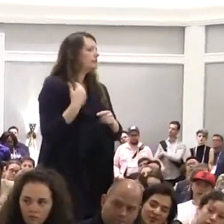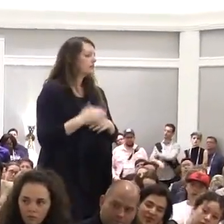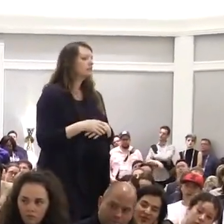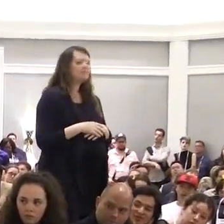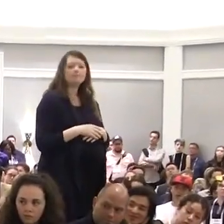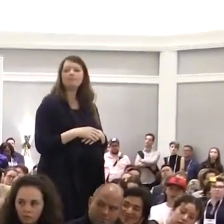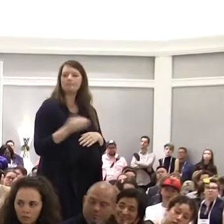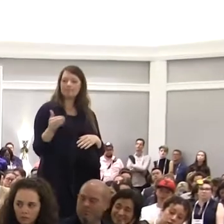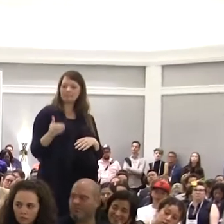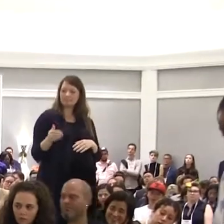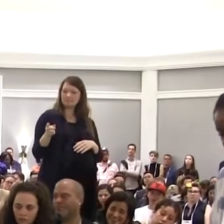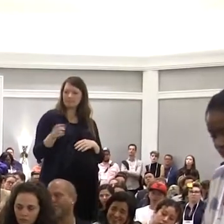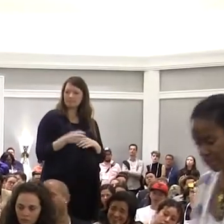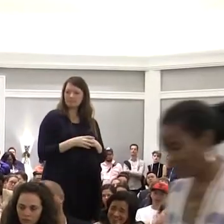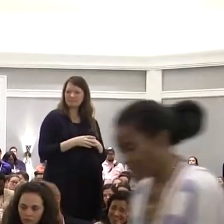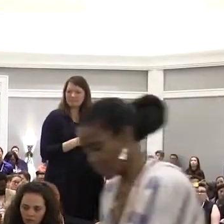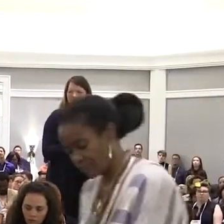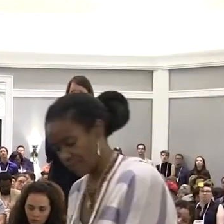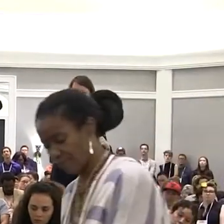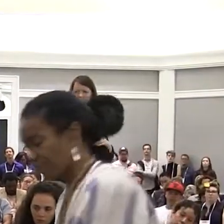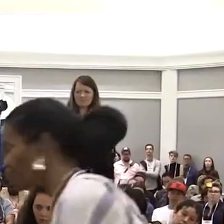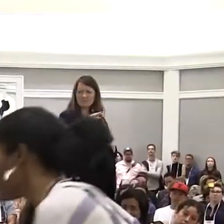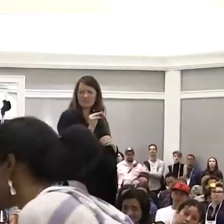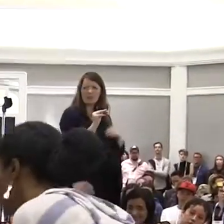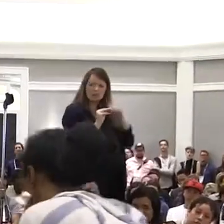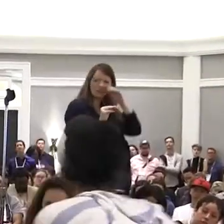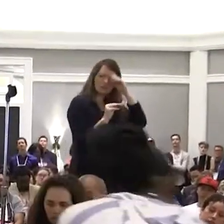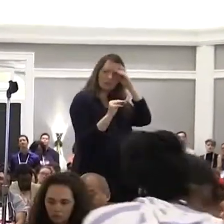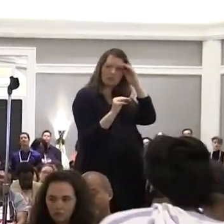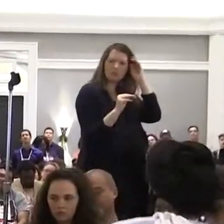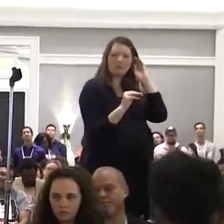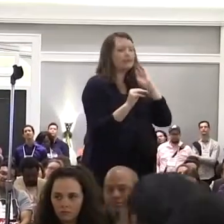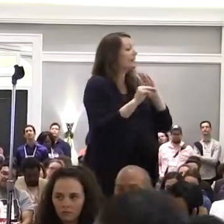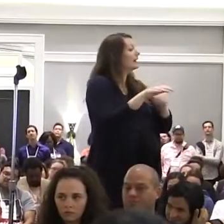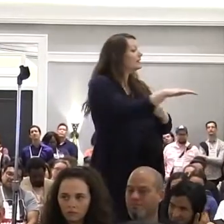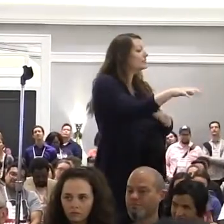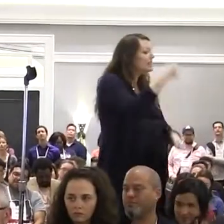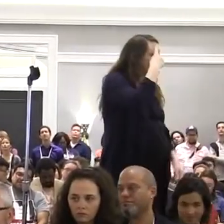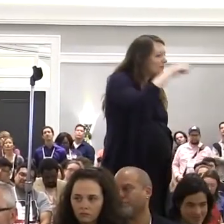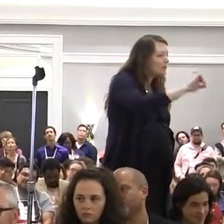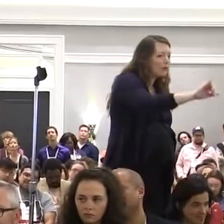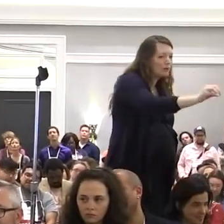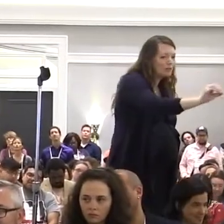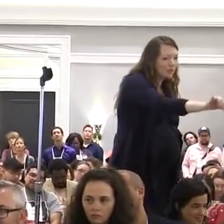(man 1) There is space for joy in affinity spaces.